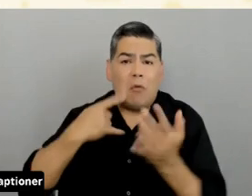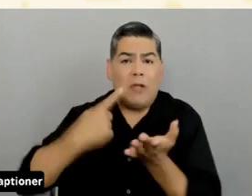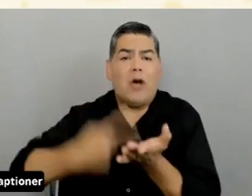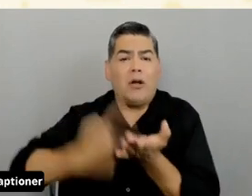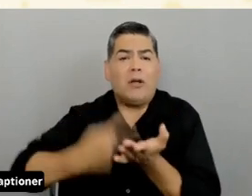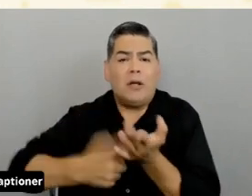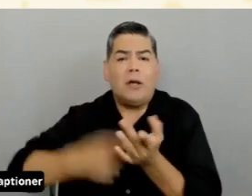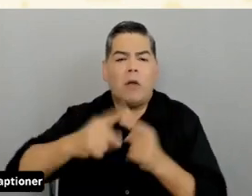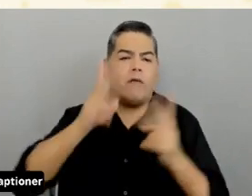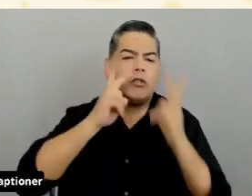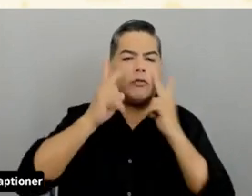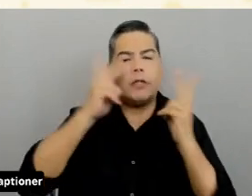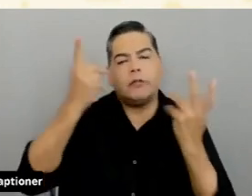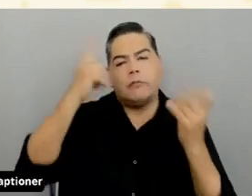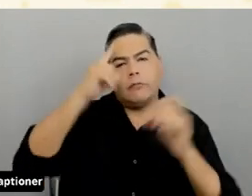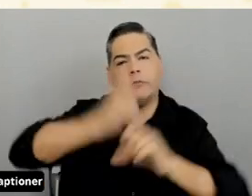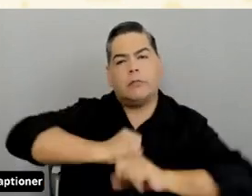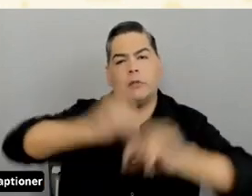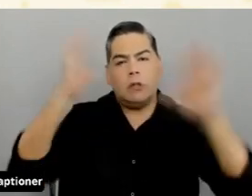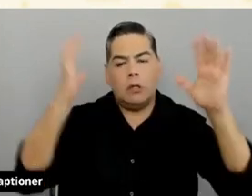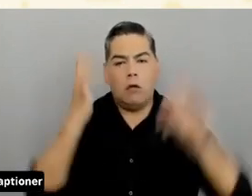And I'm telling you this because I was working